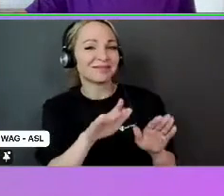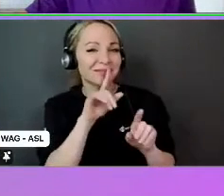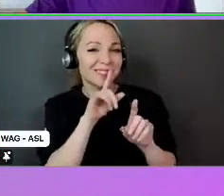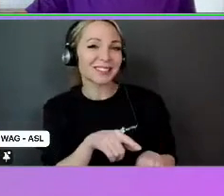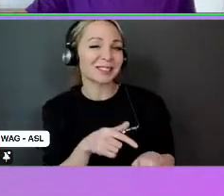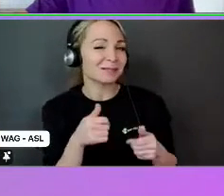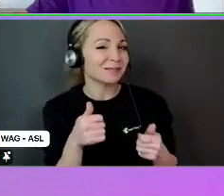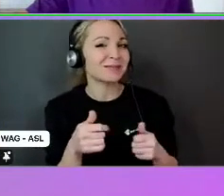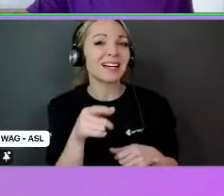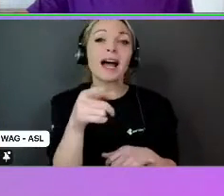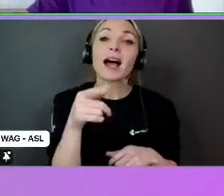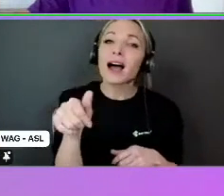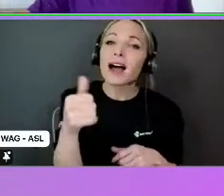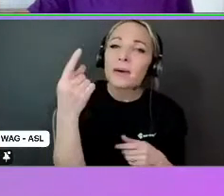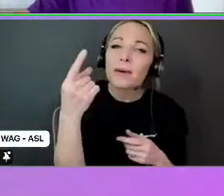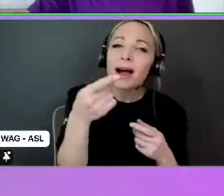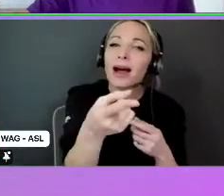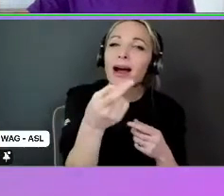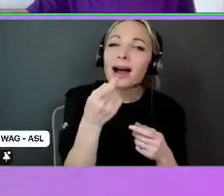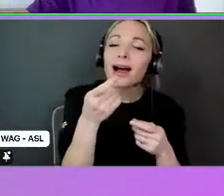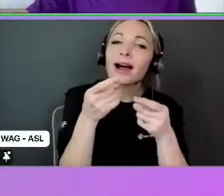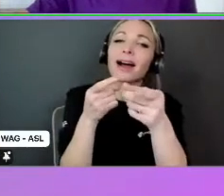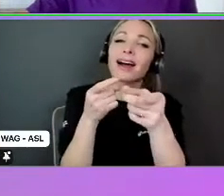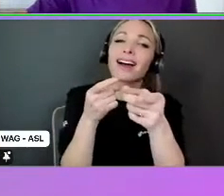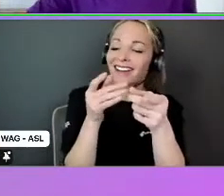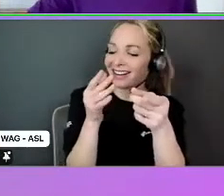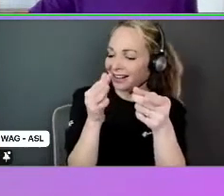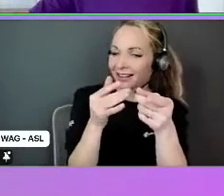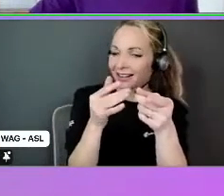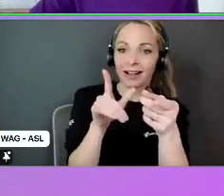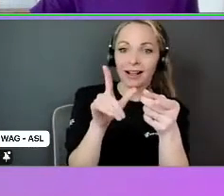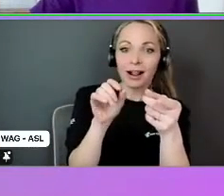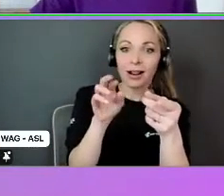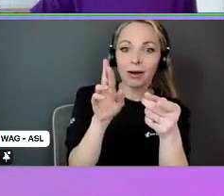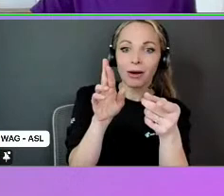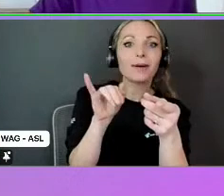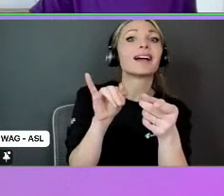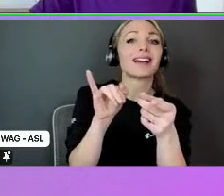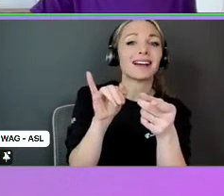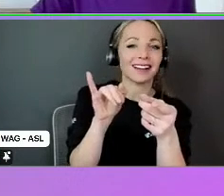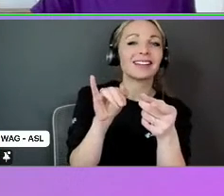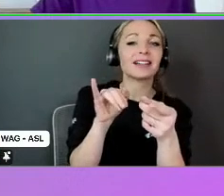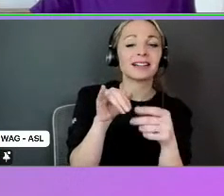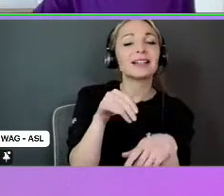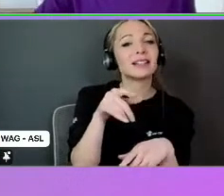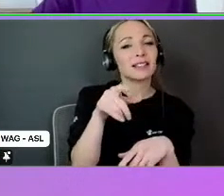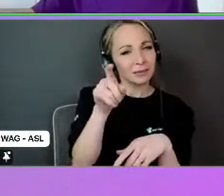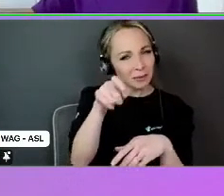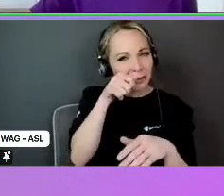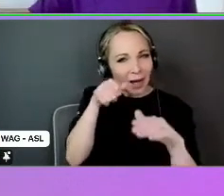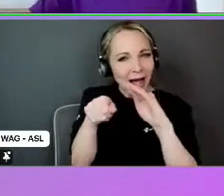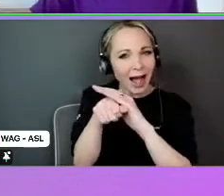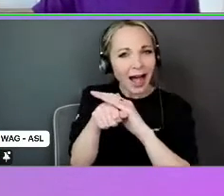sense. [>>] Great answer. Alright.